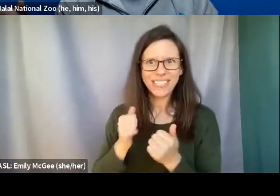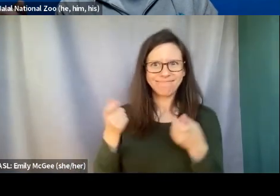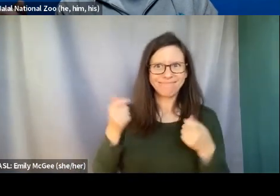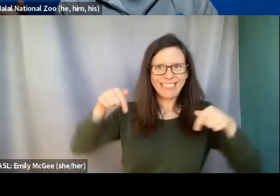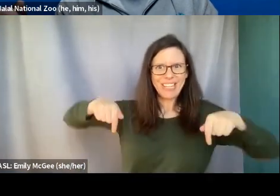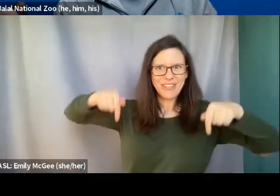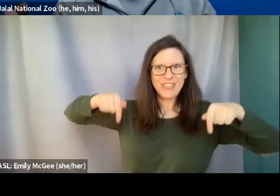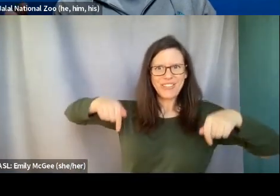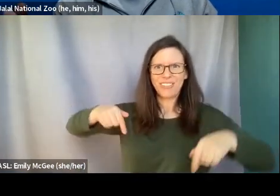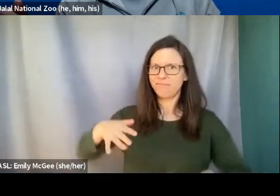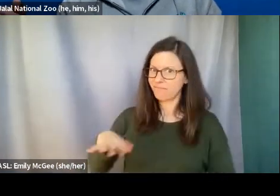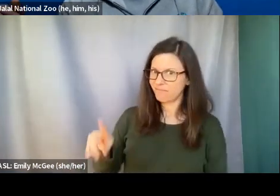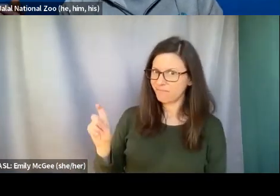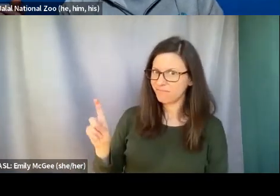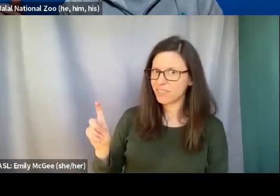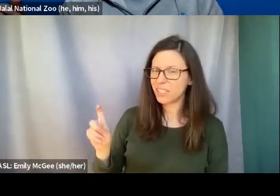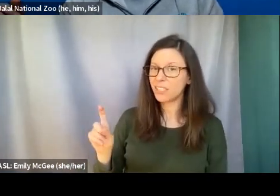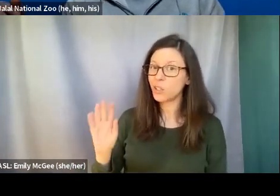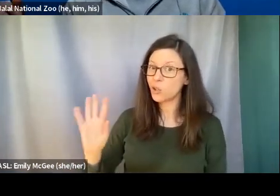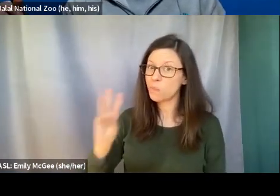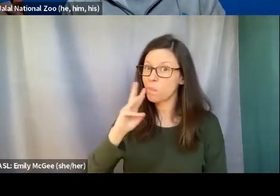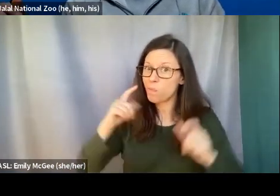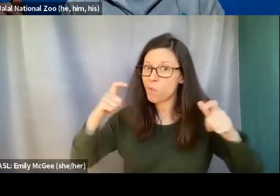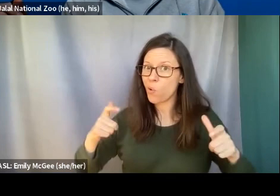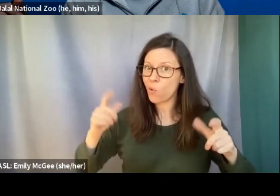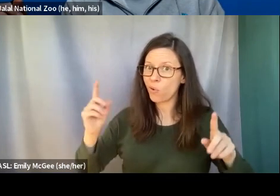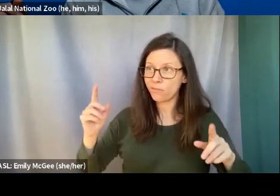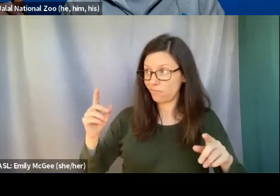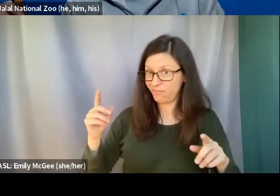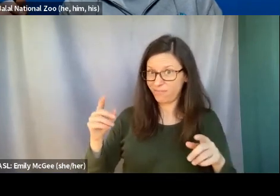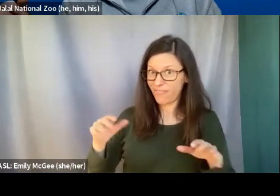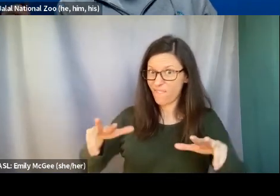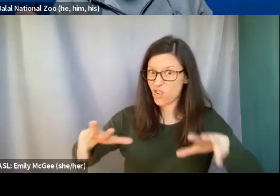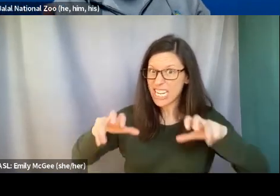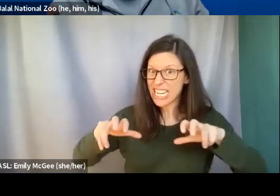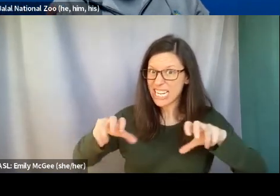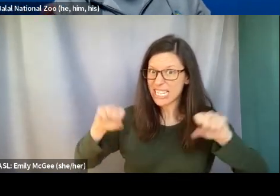Our pools, the seal or sea lion pools, ever freeze being outside? >>Jalal: In the four years that I've been